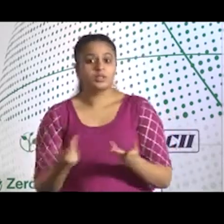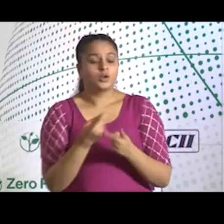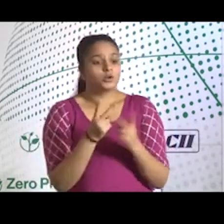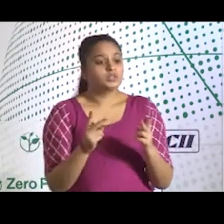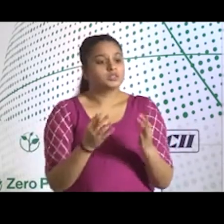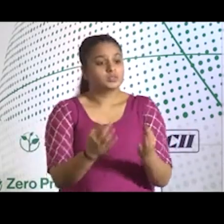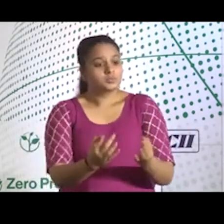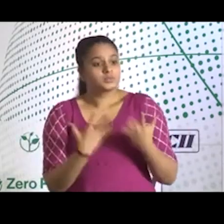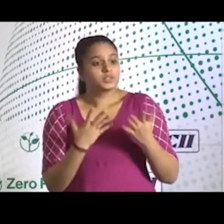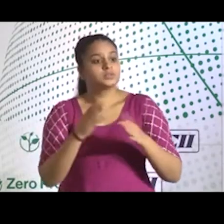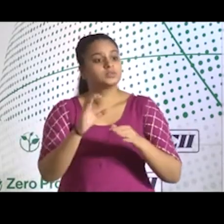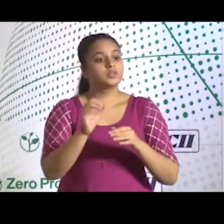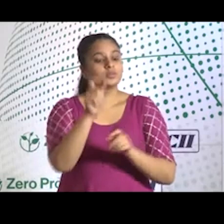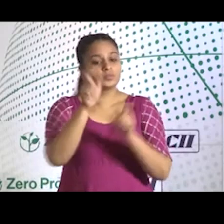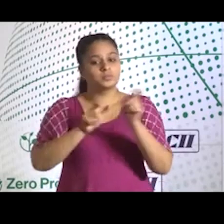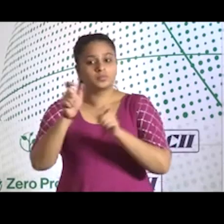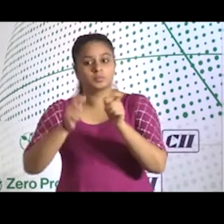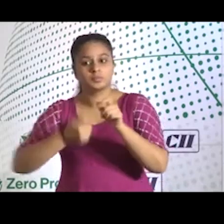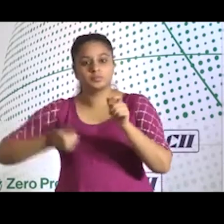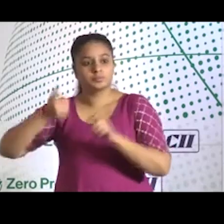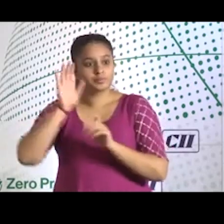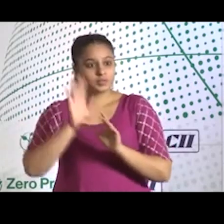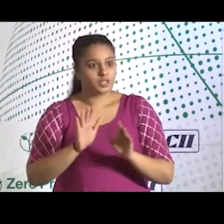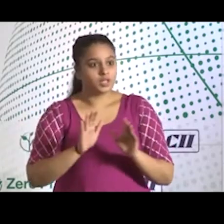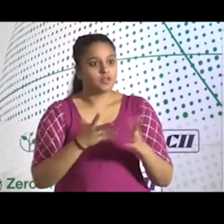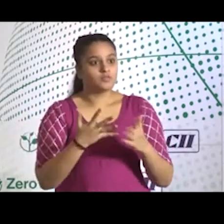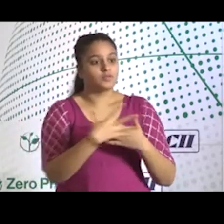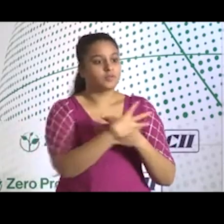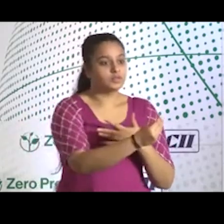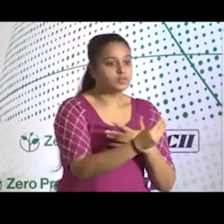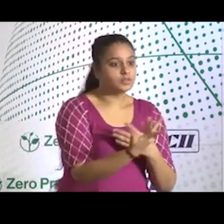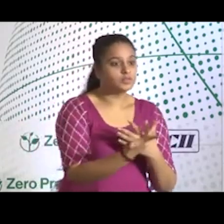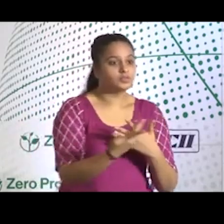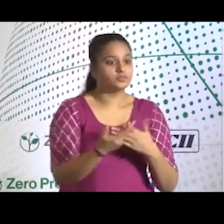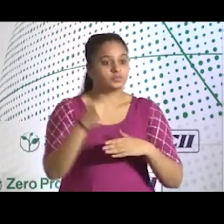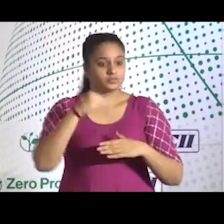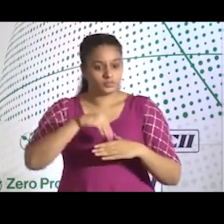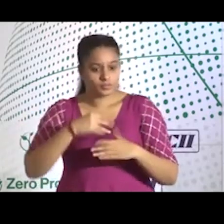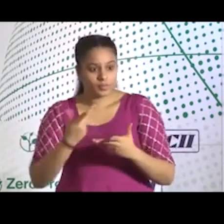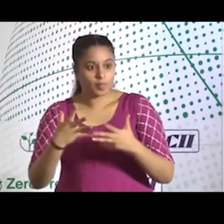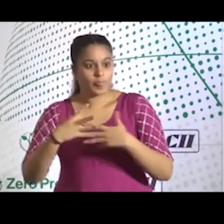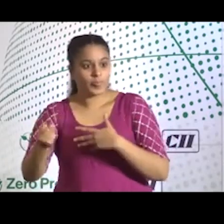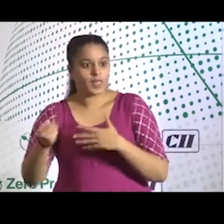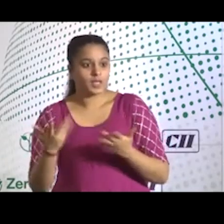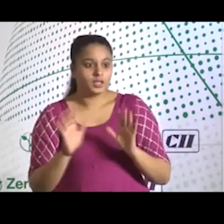if somebody that I seen a lot of external employees for the positions what we how